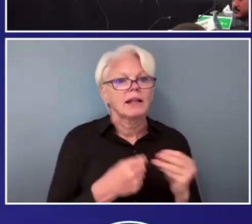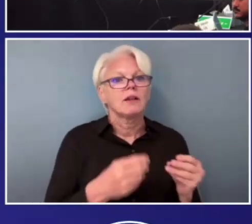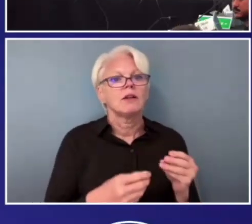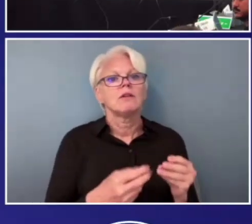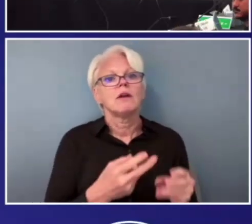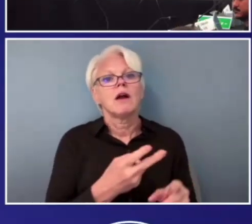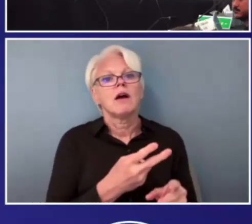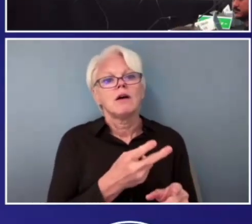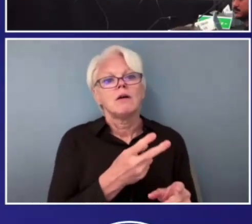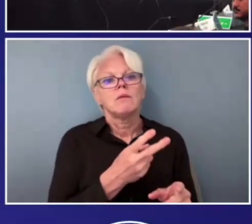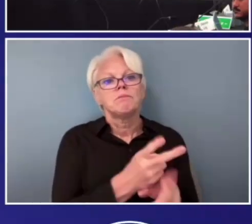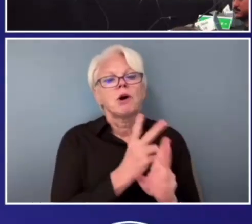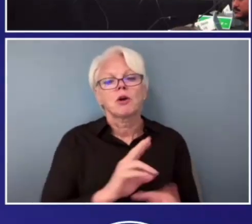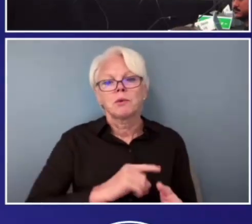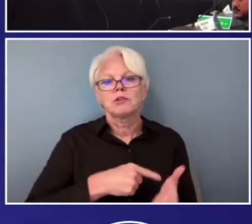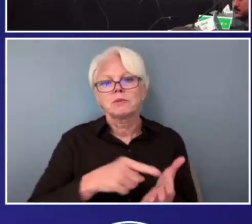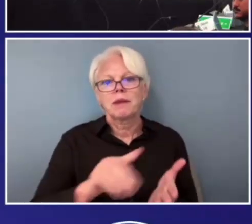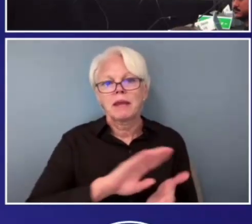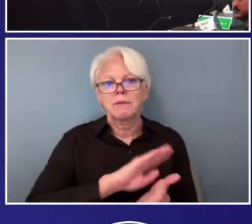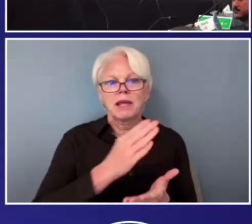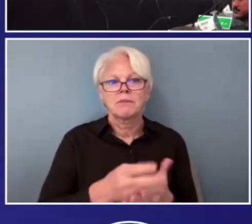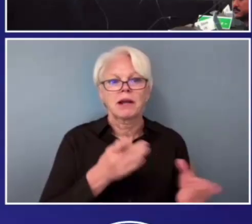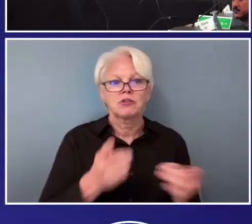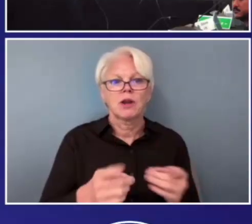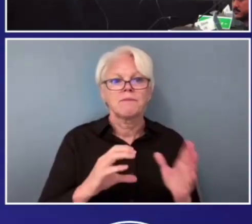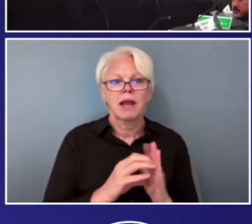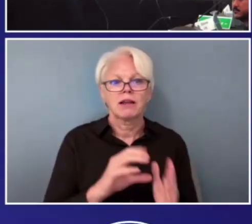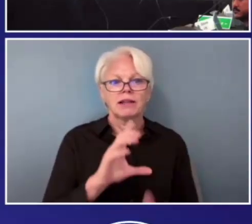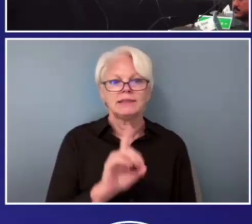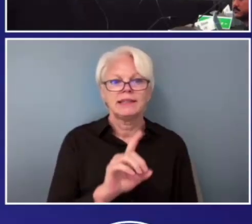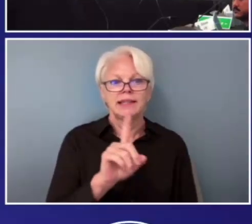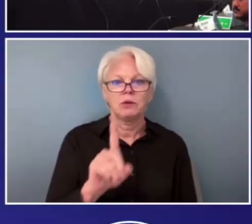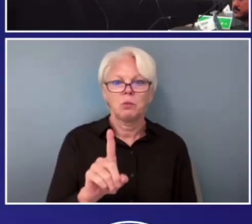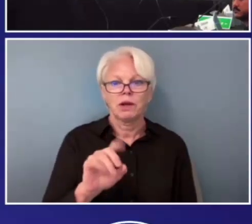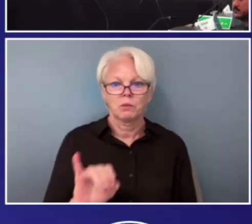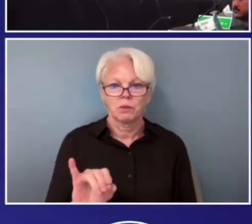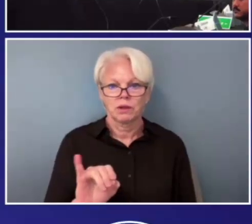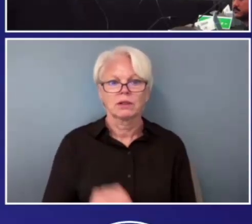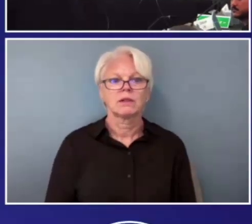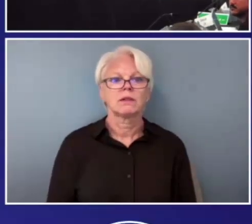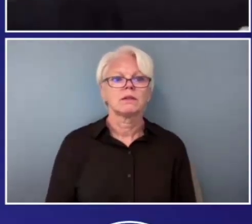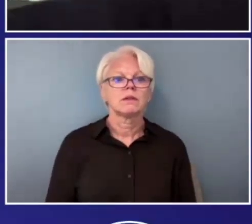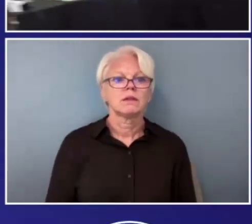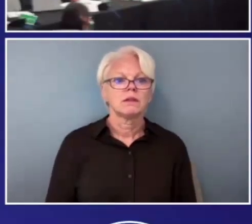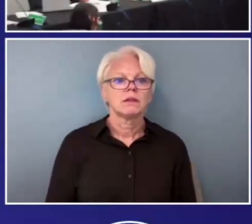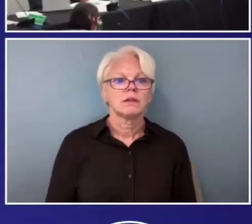amount described in paragraph (d)(1) Romanette one. We did confirm -- Alex,